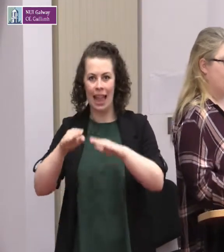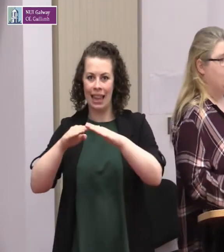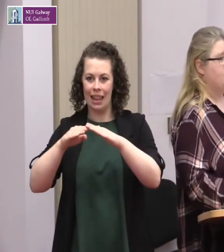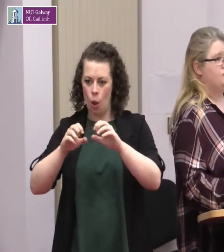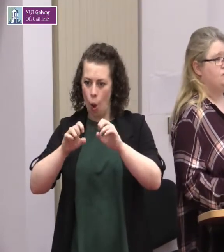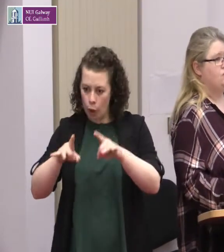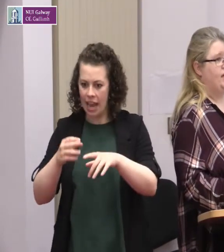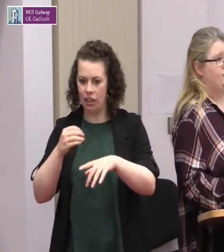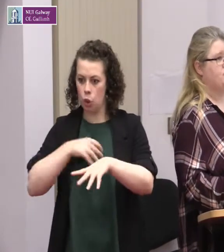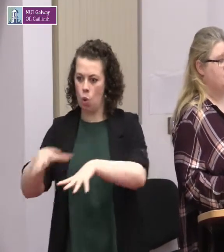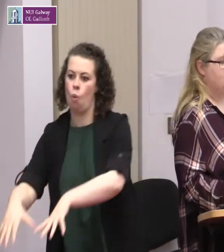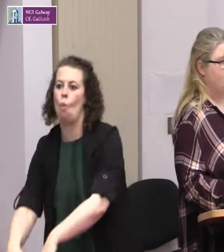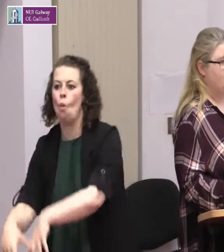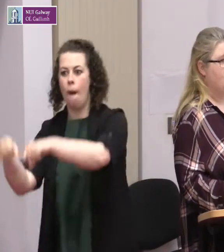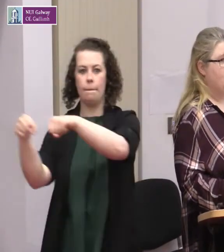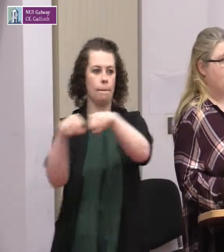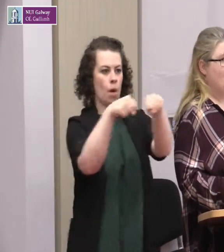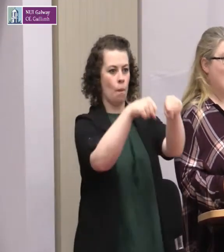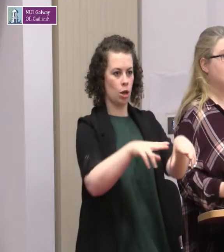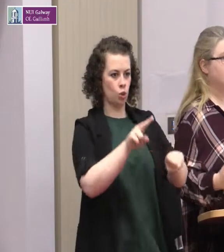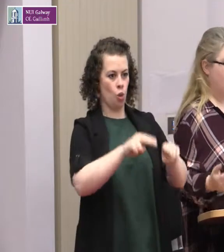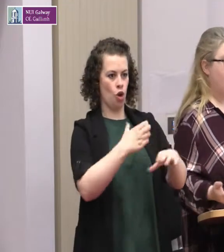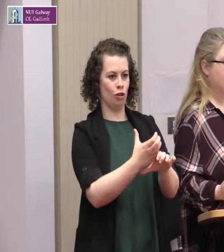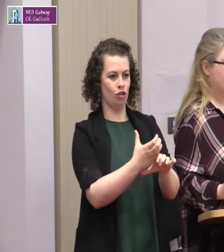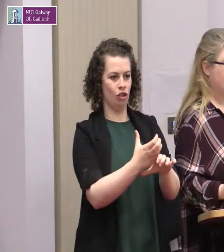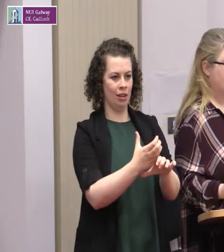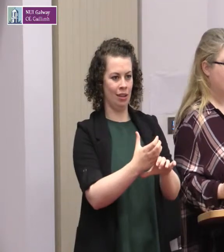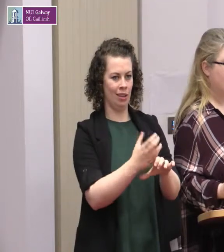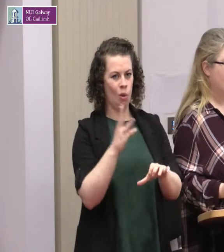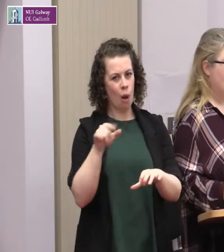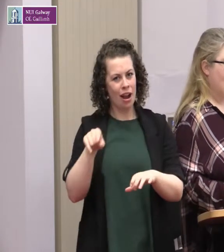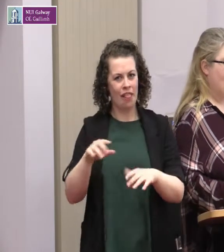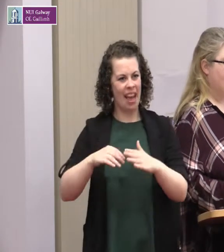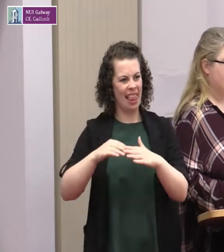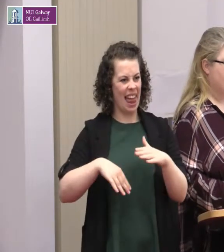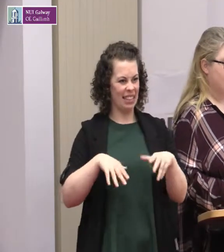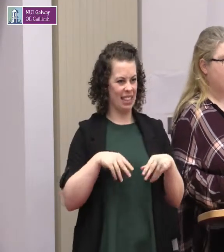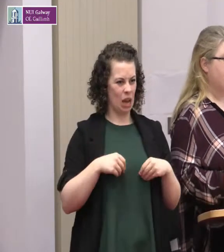Why on earth is it OK to consider them less adoptable?